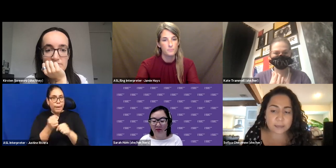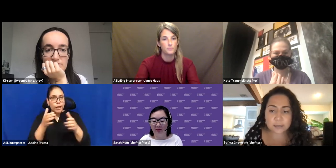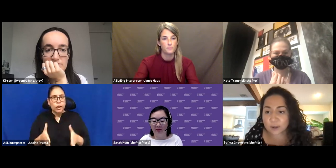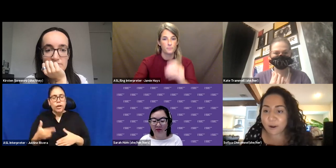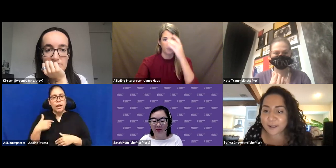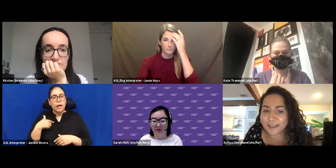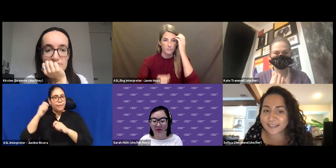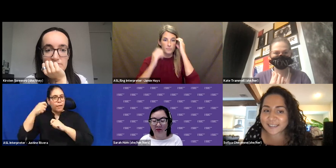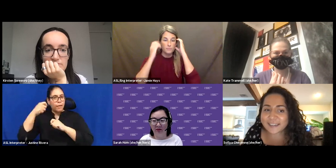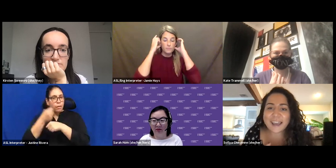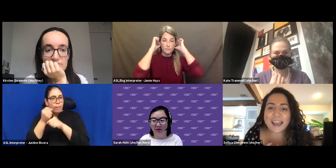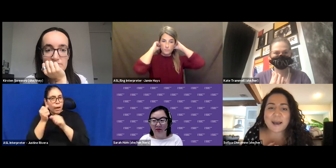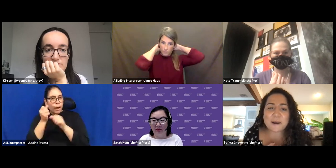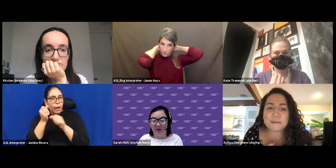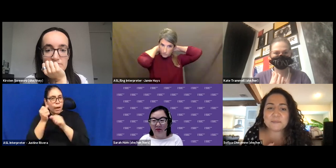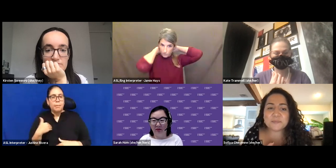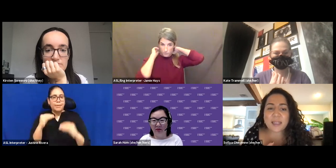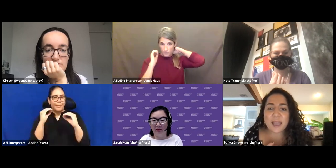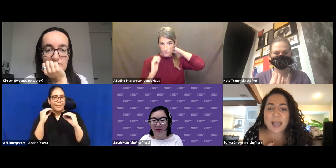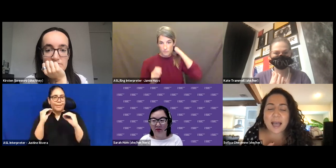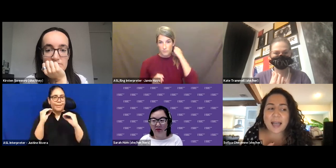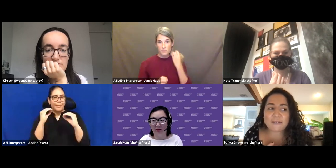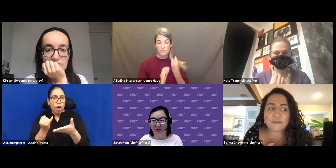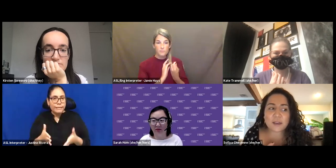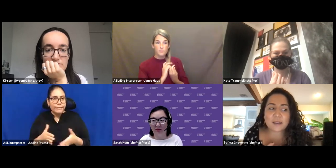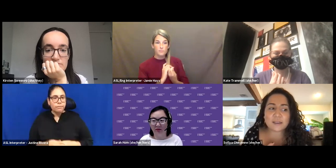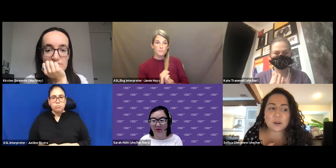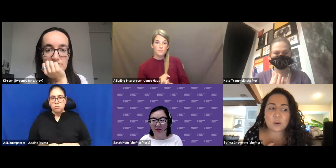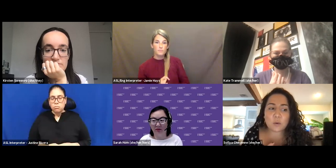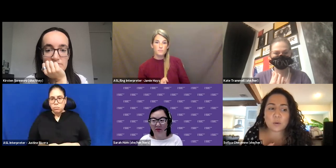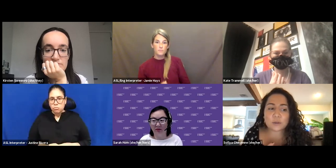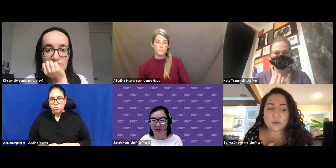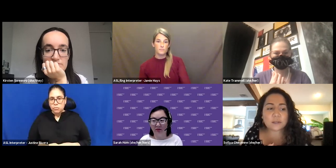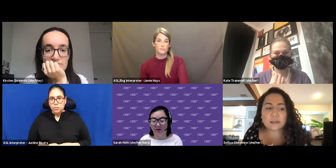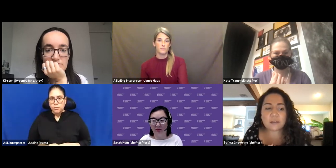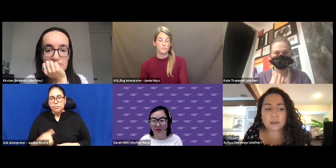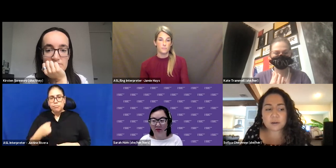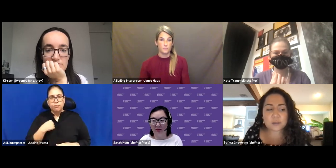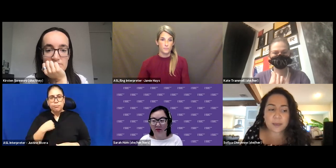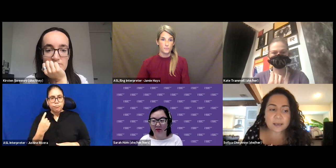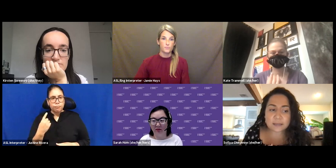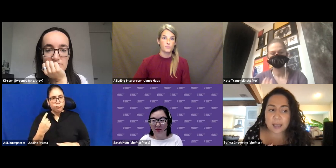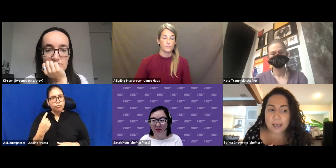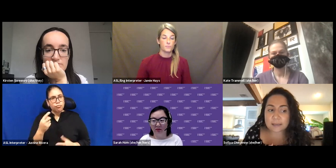teaching artist. I've, you know, circled in the theatre space as